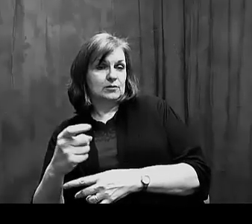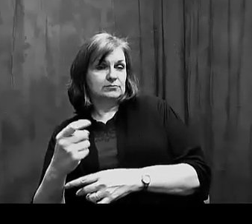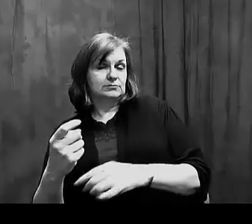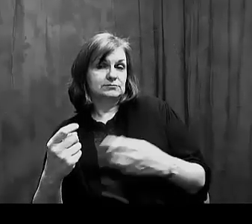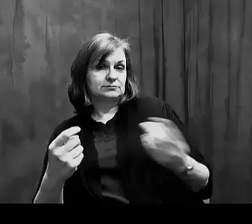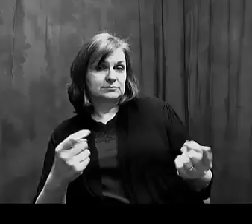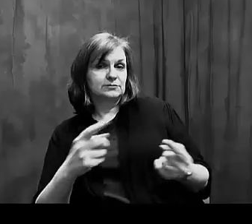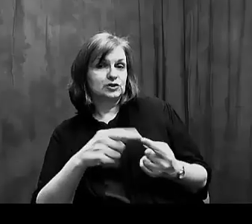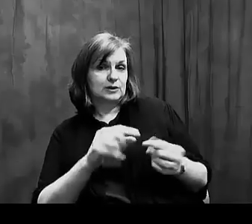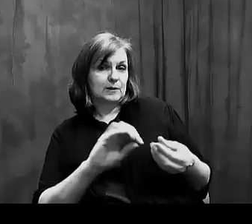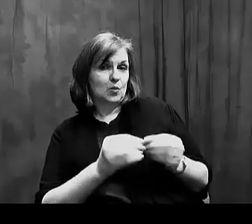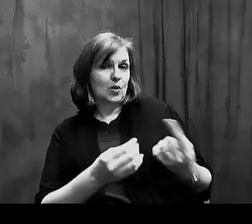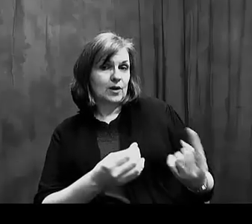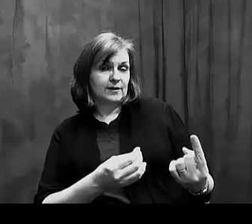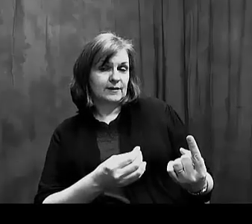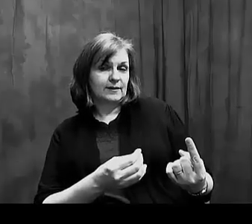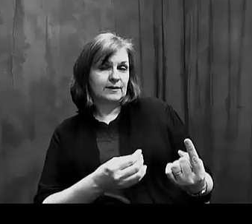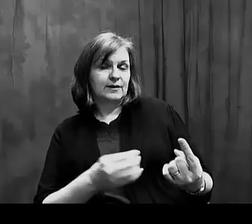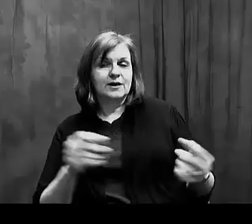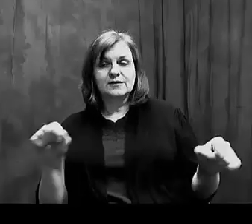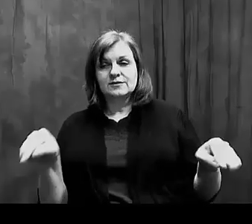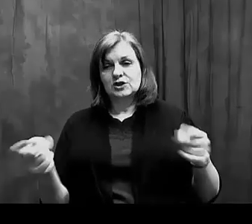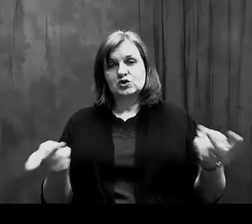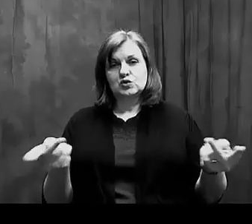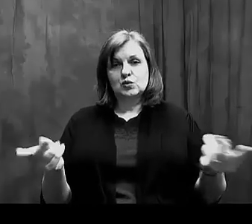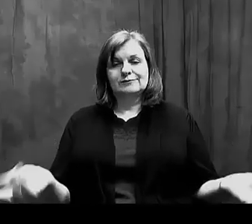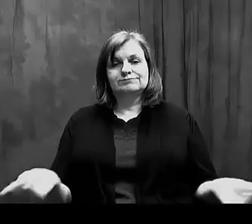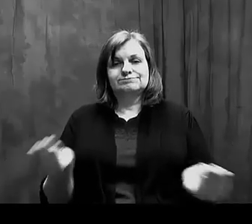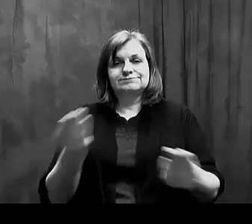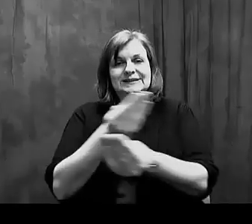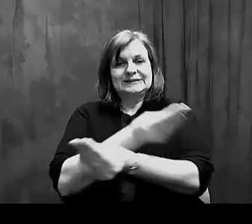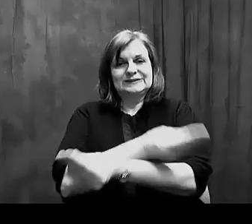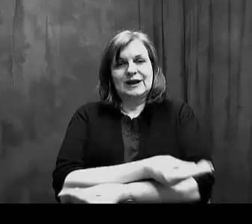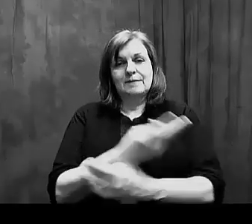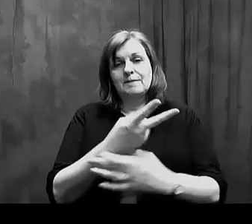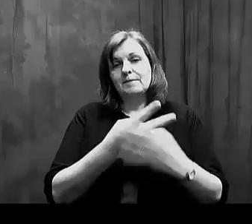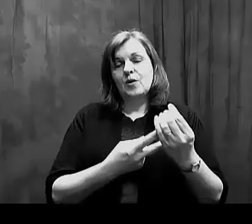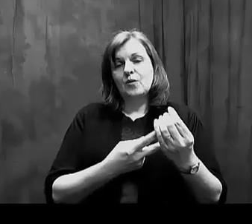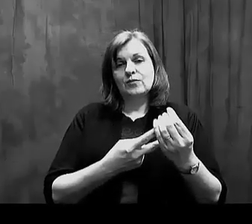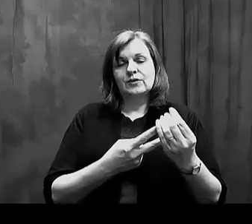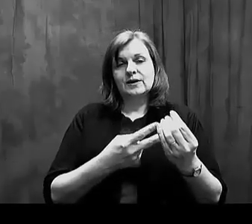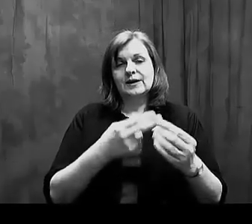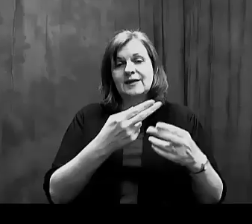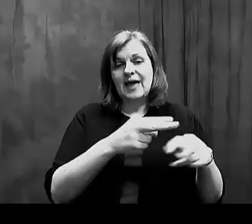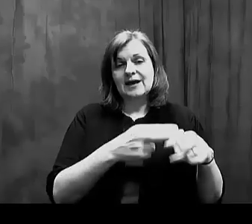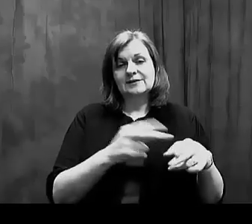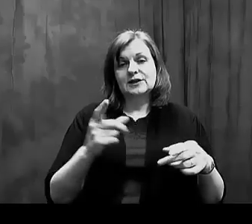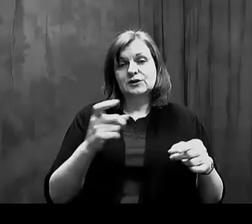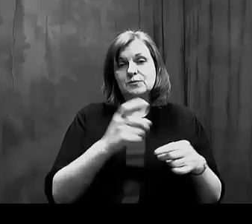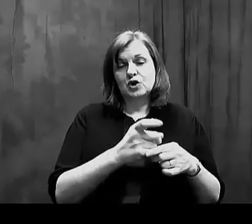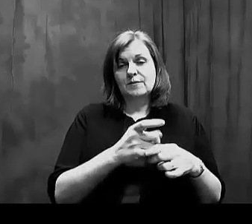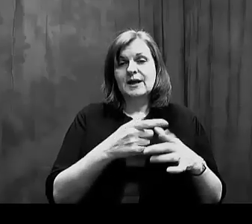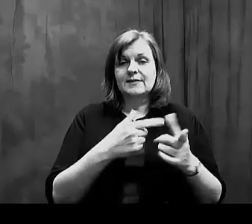gametes with the other individuals so they are actually going to exchange both eggs and sperm